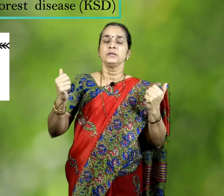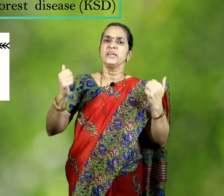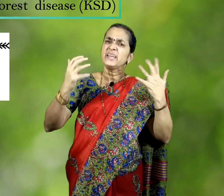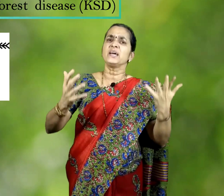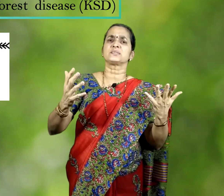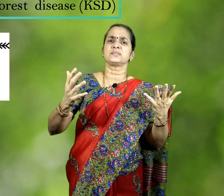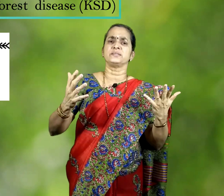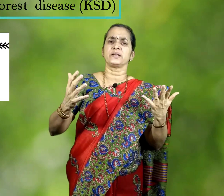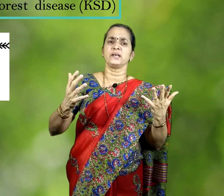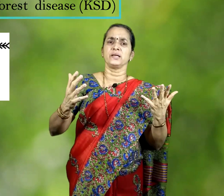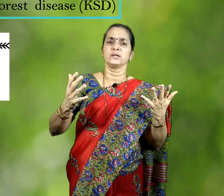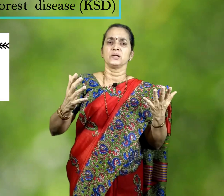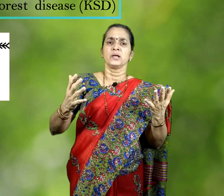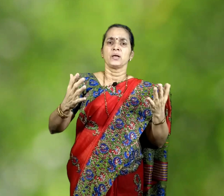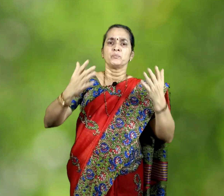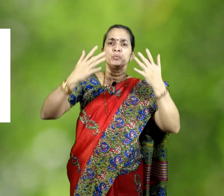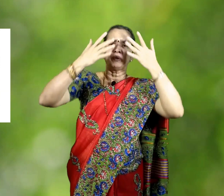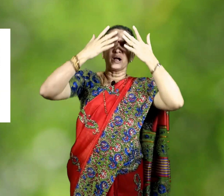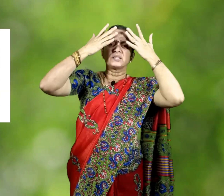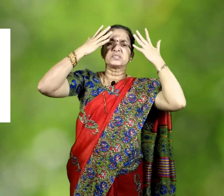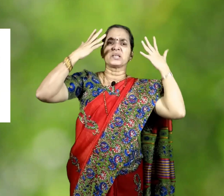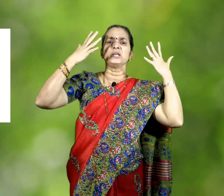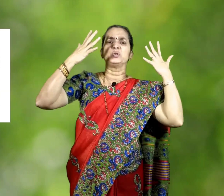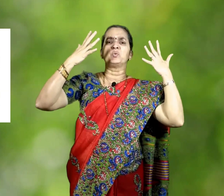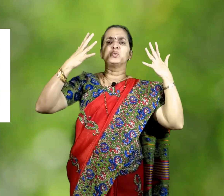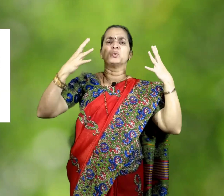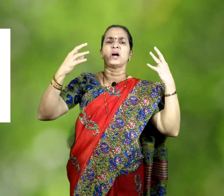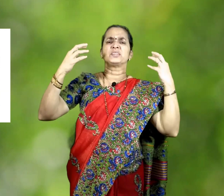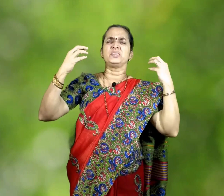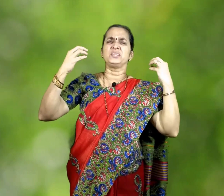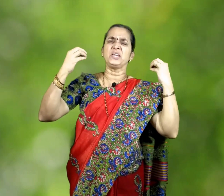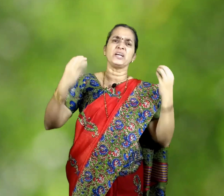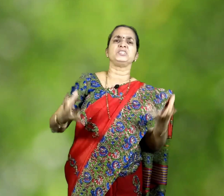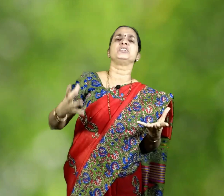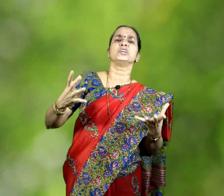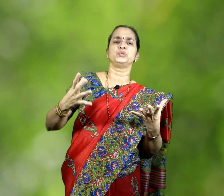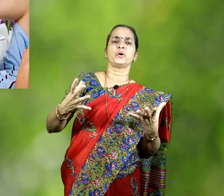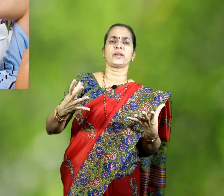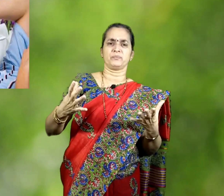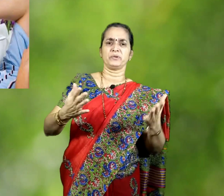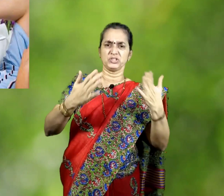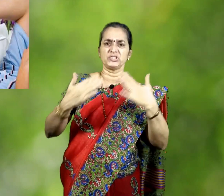What exactly happens here? Severe Headache